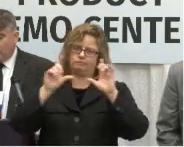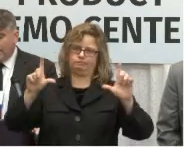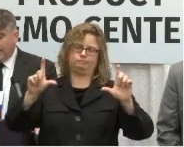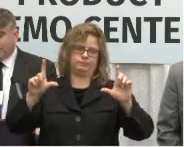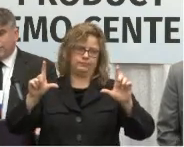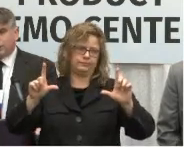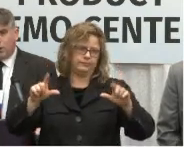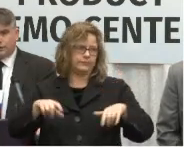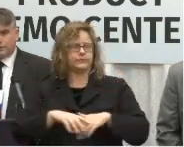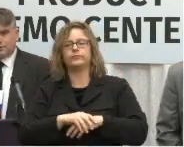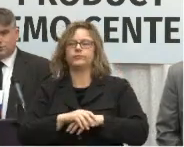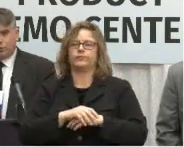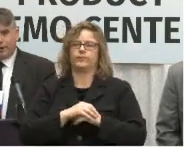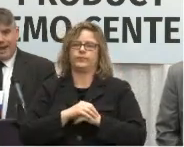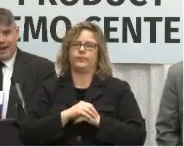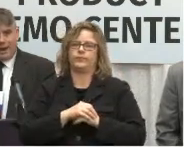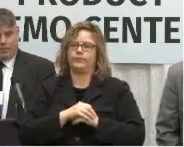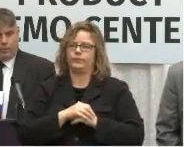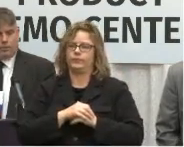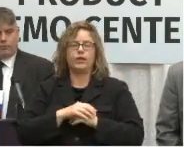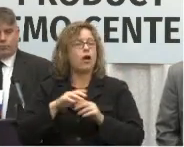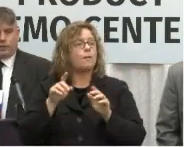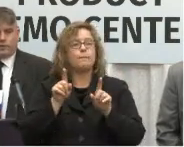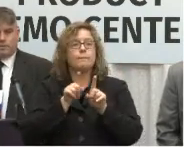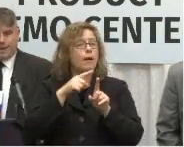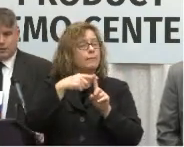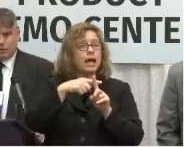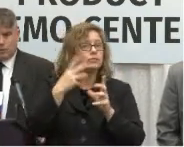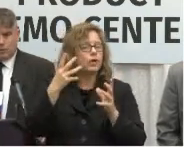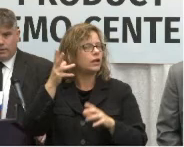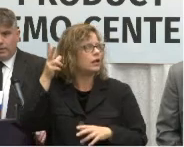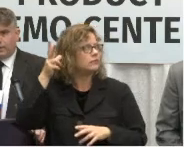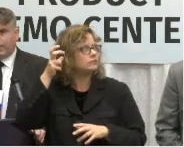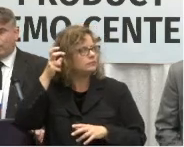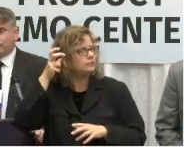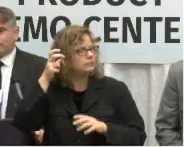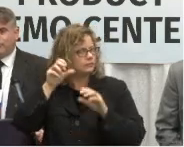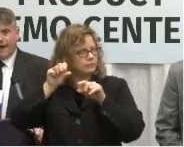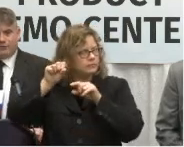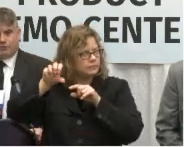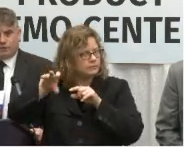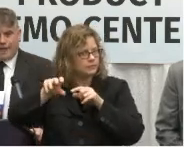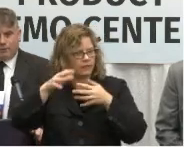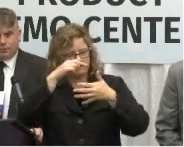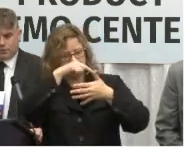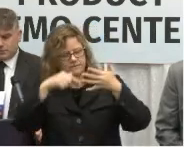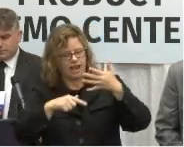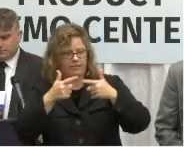We have all the tutorial output in the menu that offers five different languages.